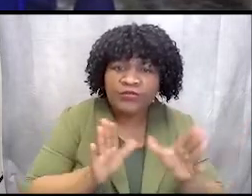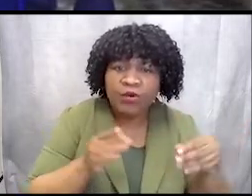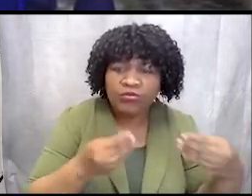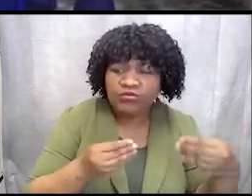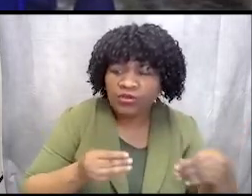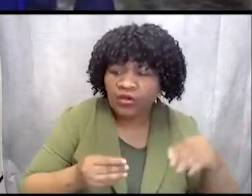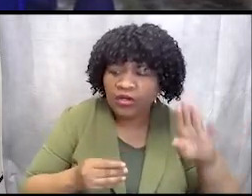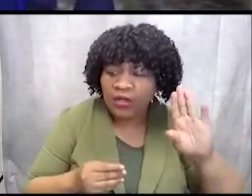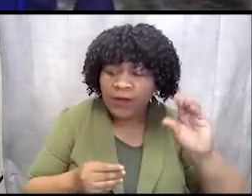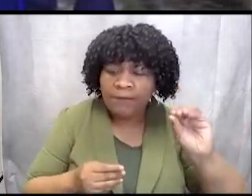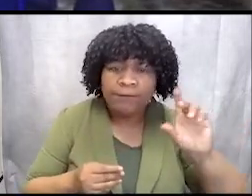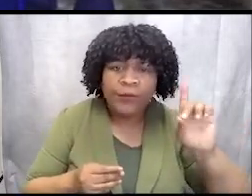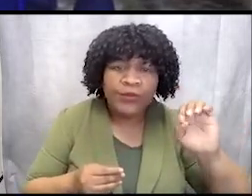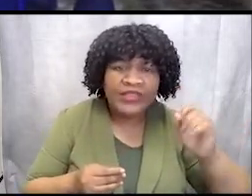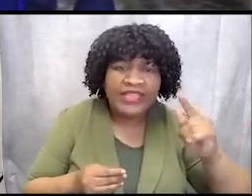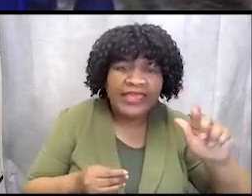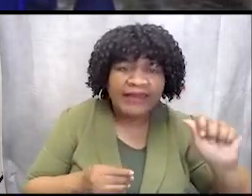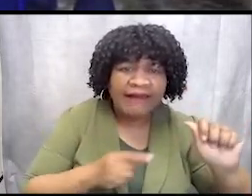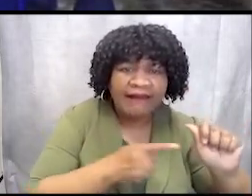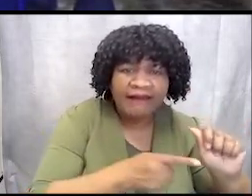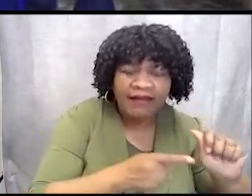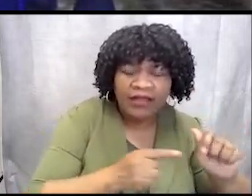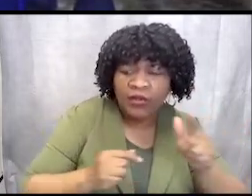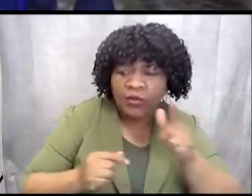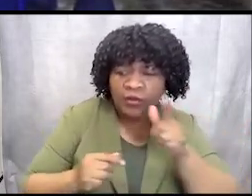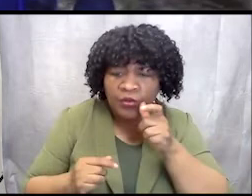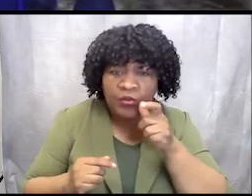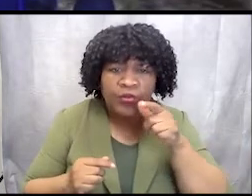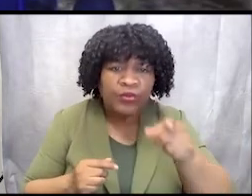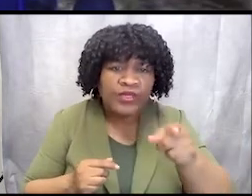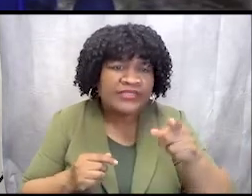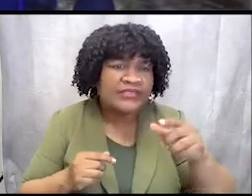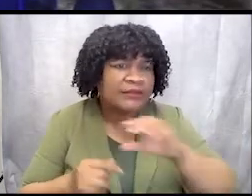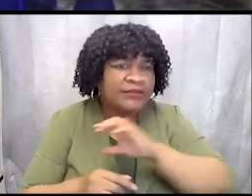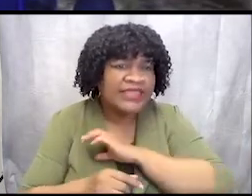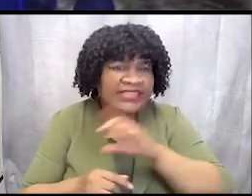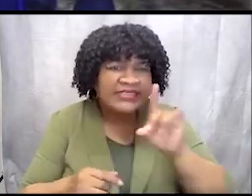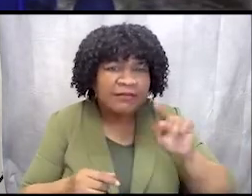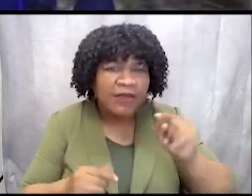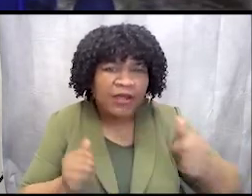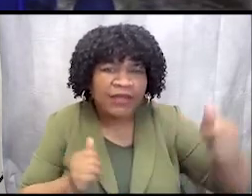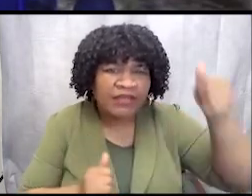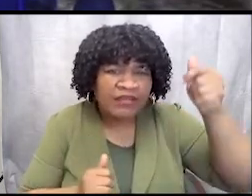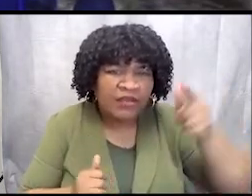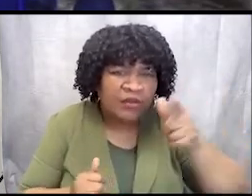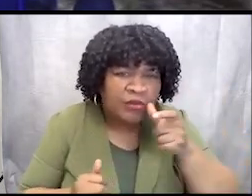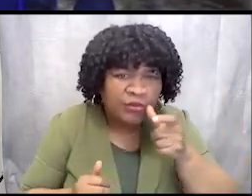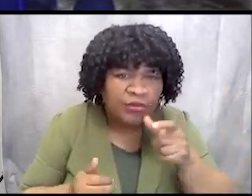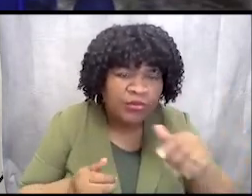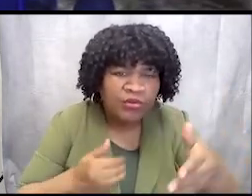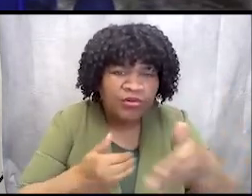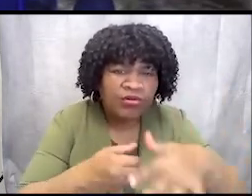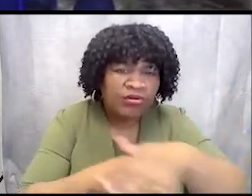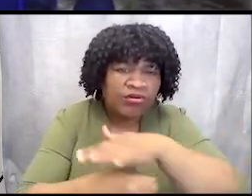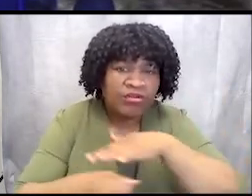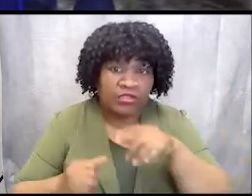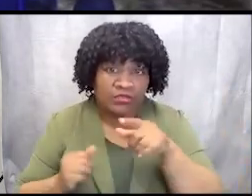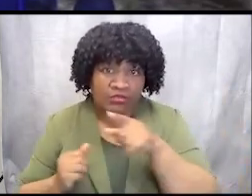You need to know who that is. Who was the commanding officer of the local precinct? You need to know who he or she is.